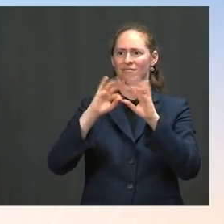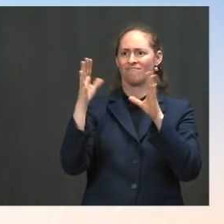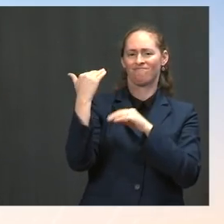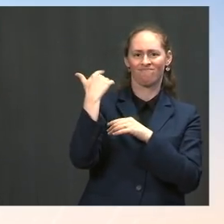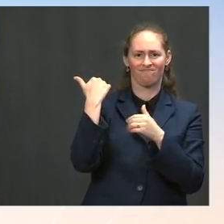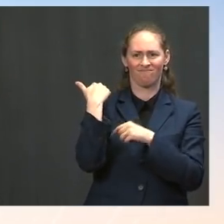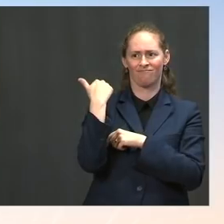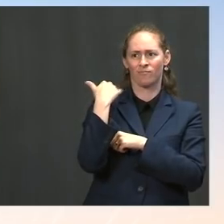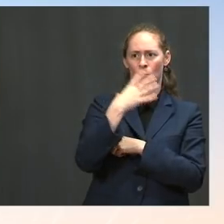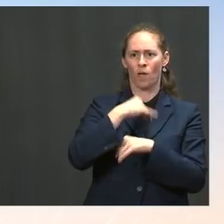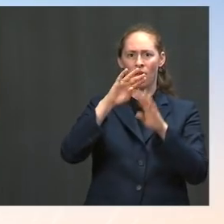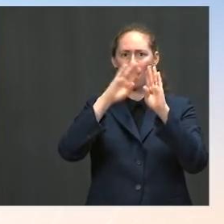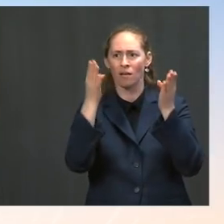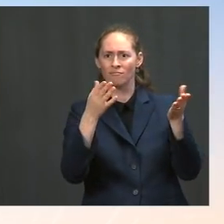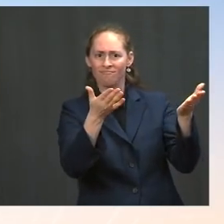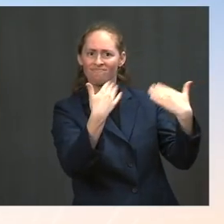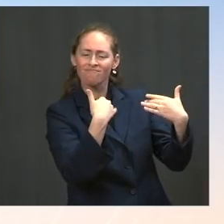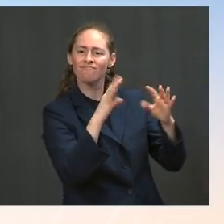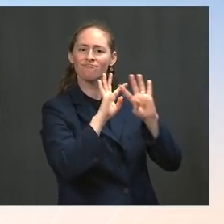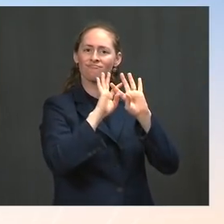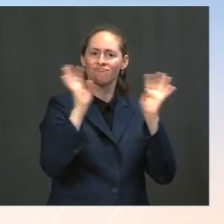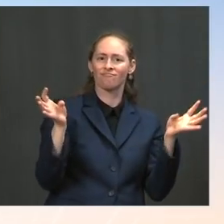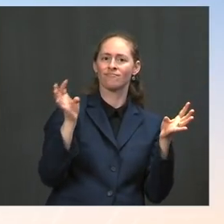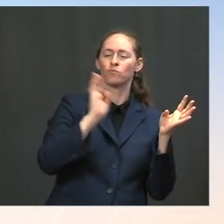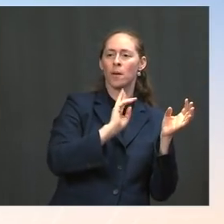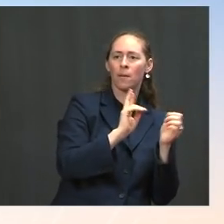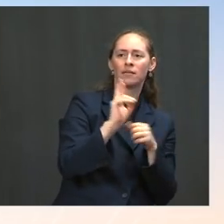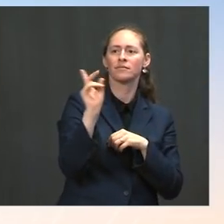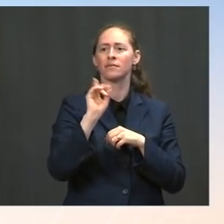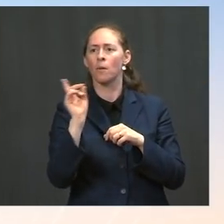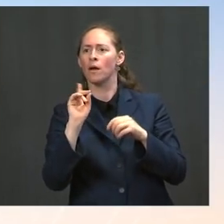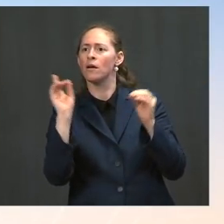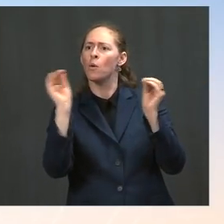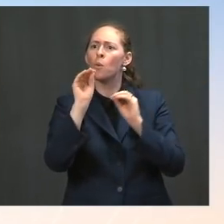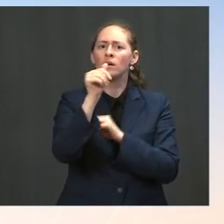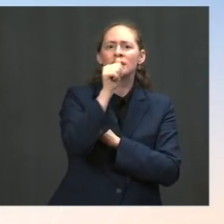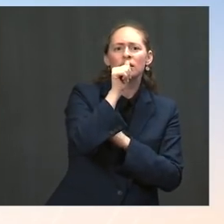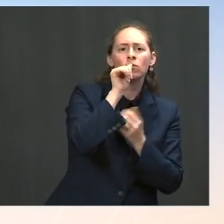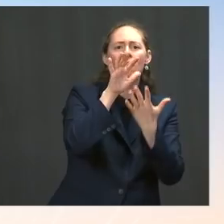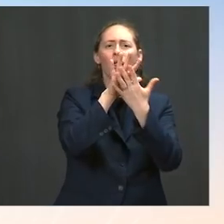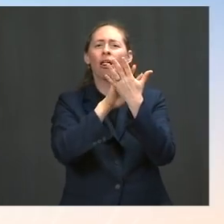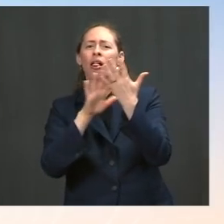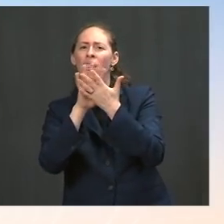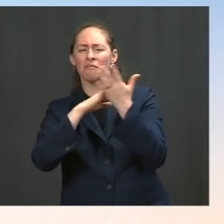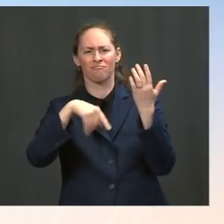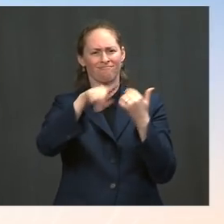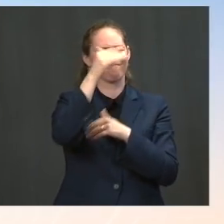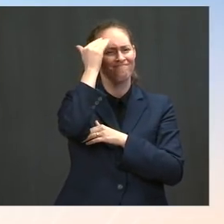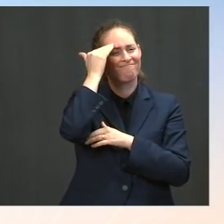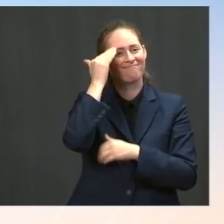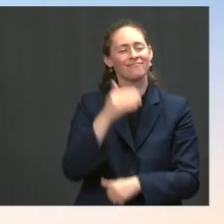They're very clear. Everybody knows what they are. And that's the point I was making. The Press: And just for clarity: If the procedural vote --